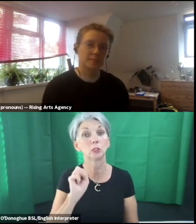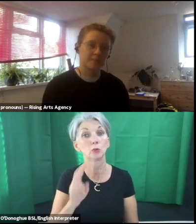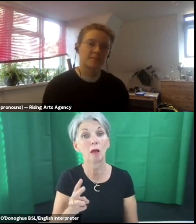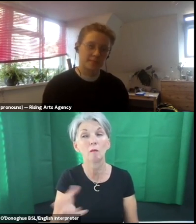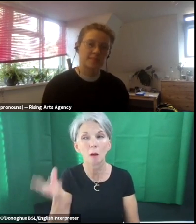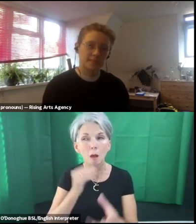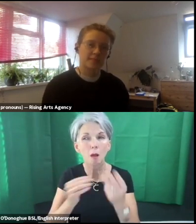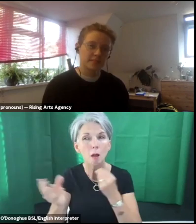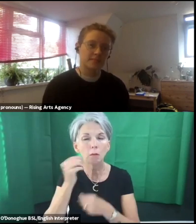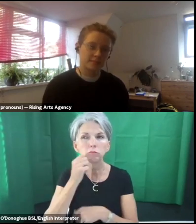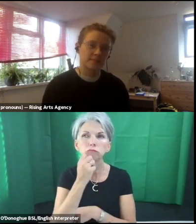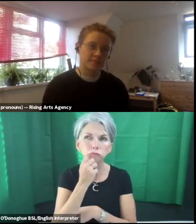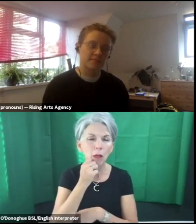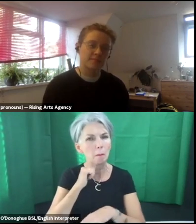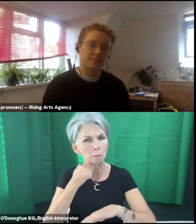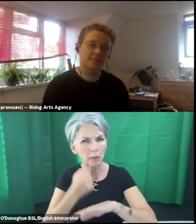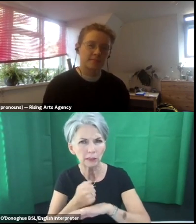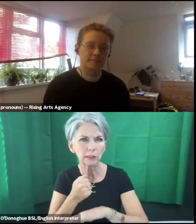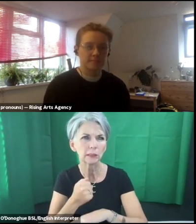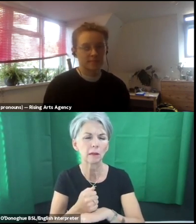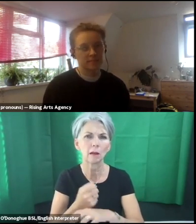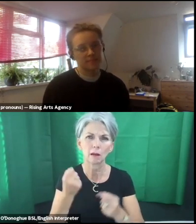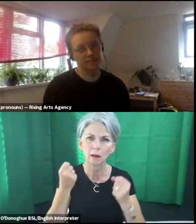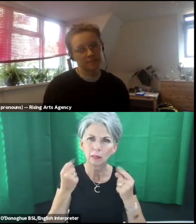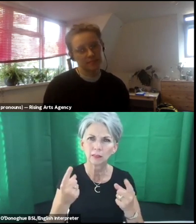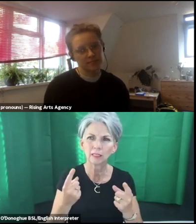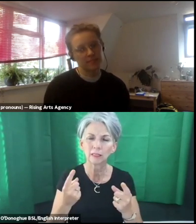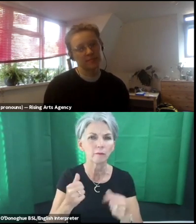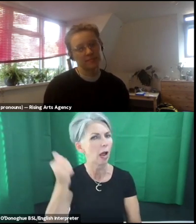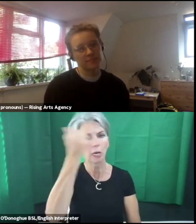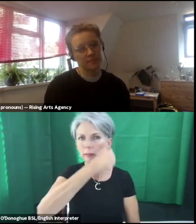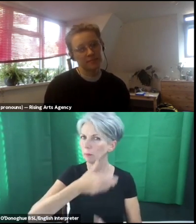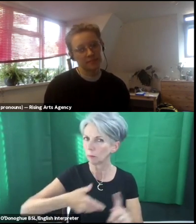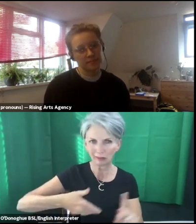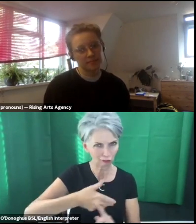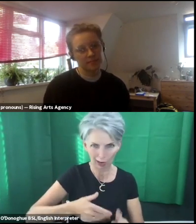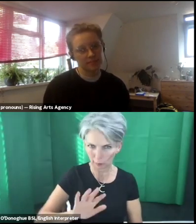got a better understanding of it. And like I said, cause I didn't have that academic background, the job actually